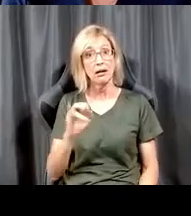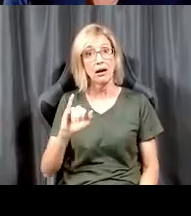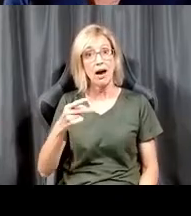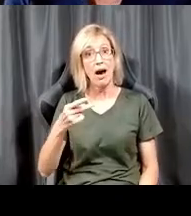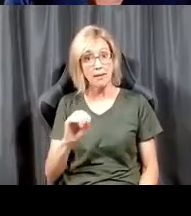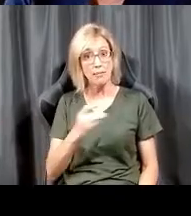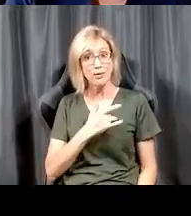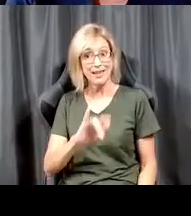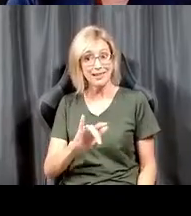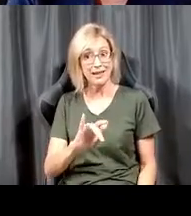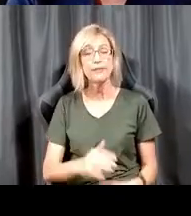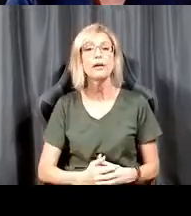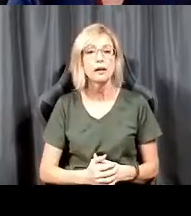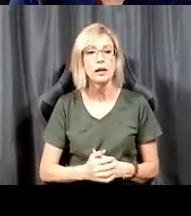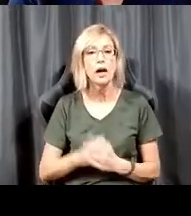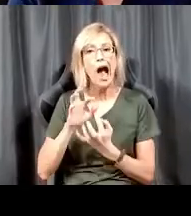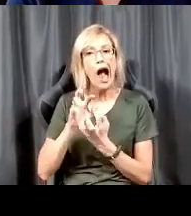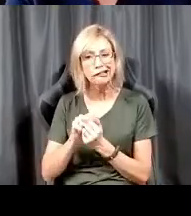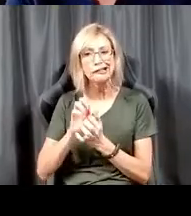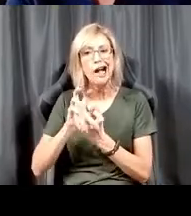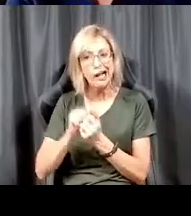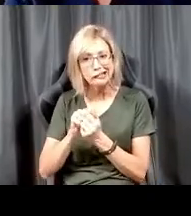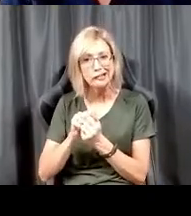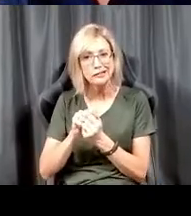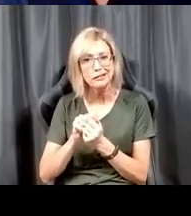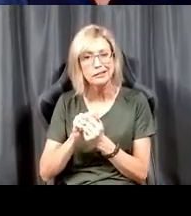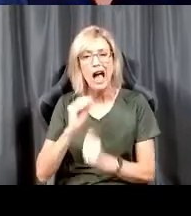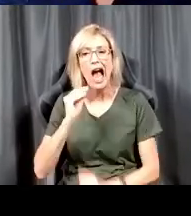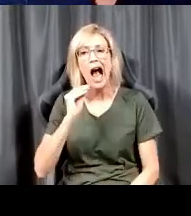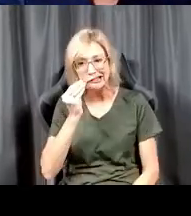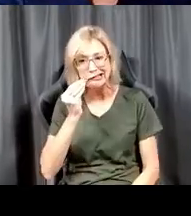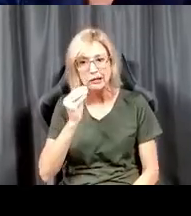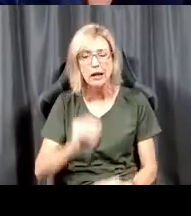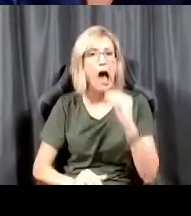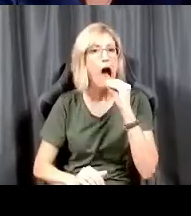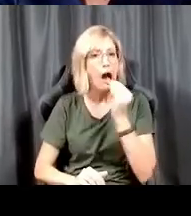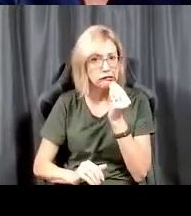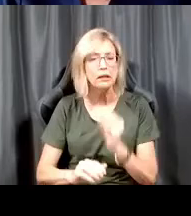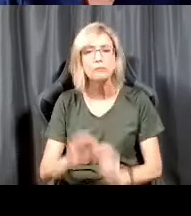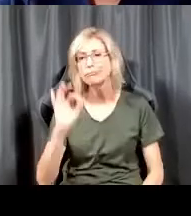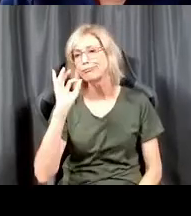, crunchy foods are the way go . Encourage eating of crunchy foods.